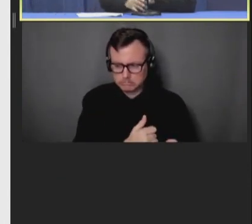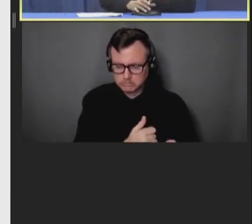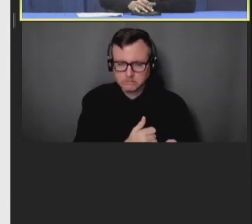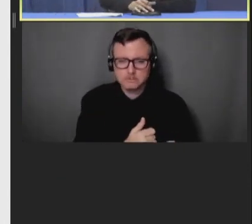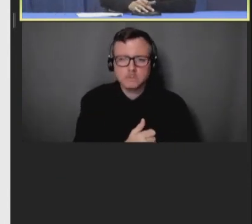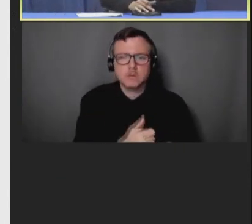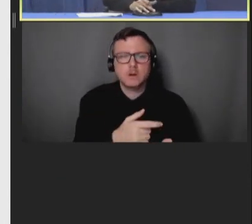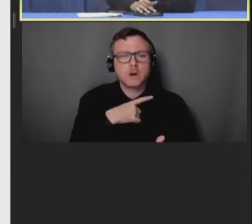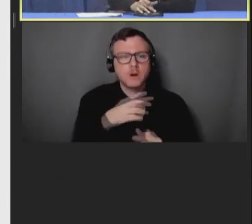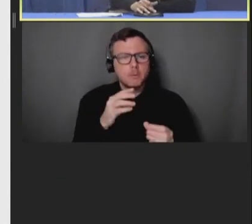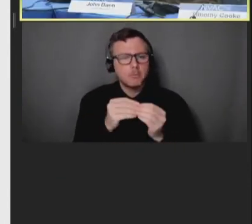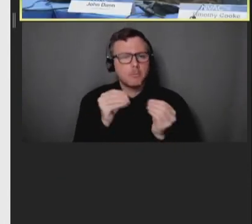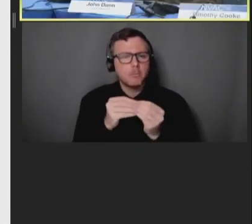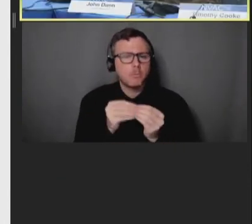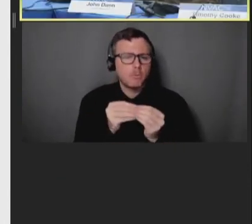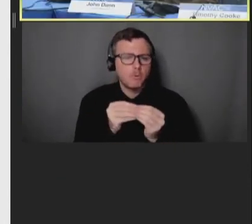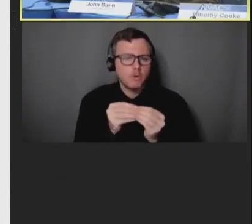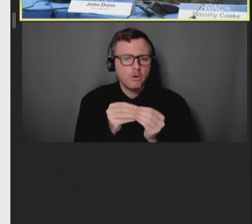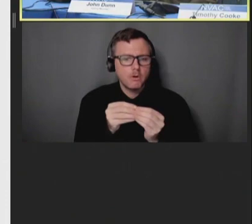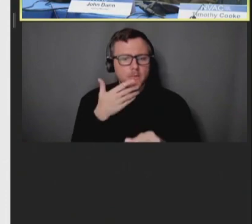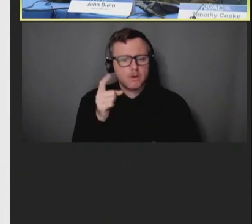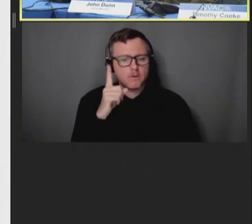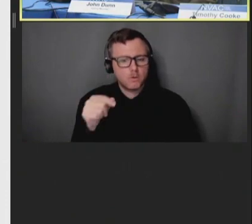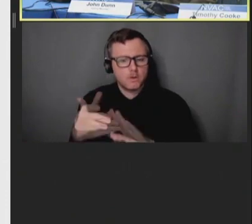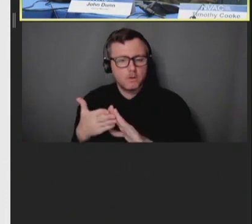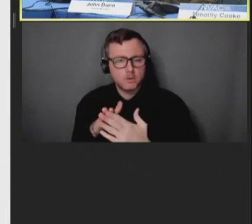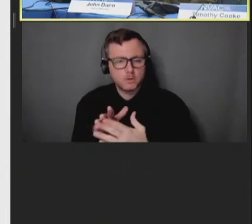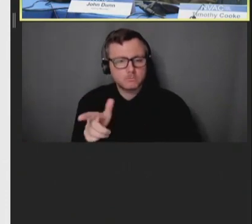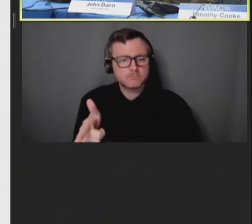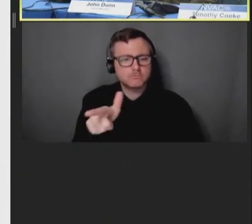Keri Rath: